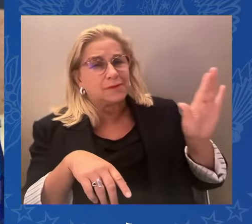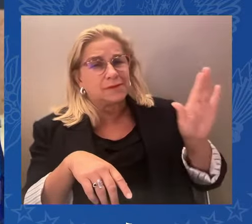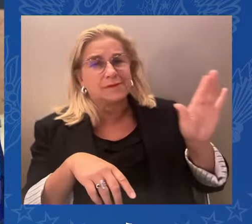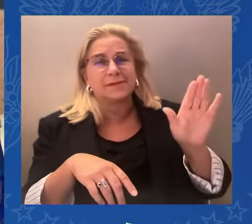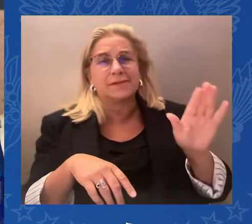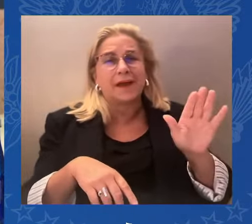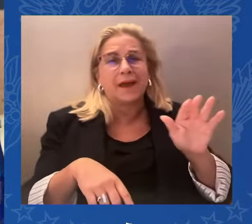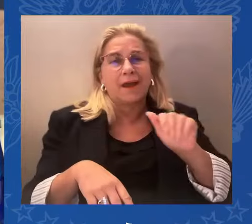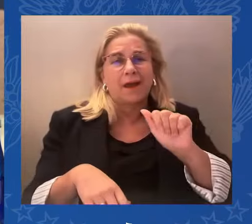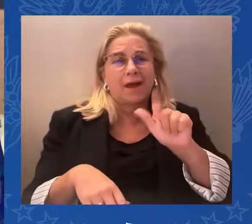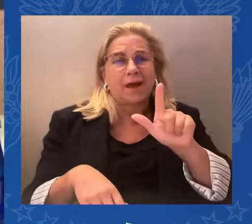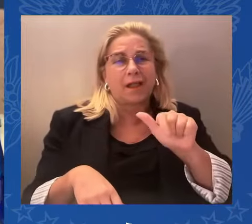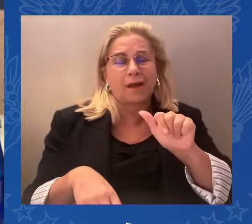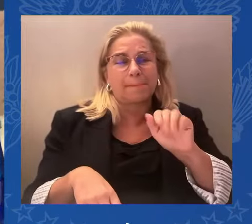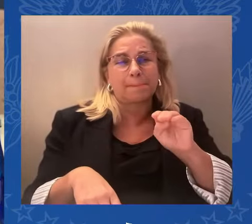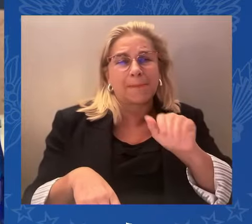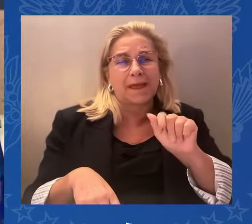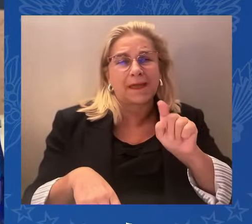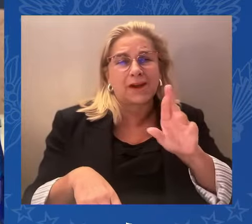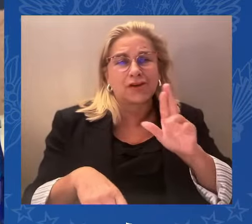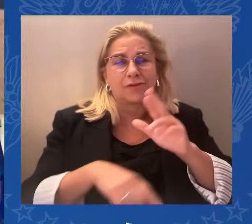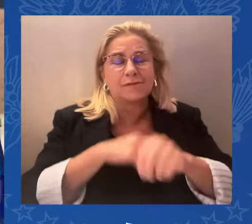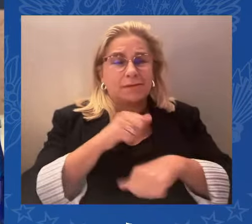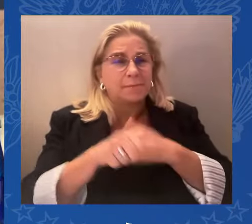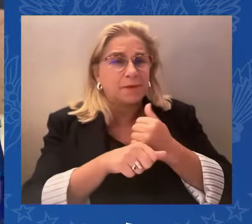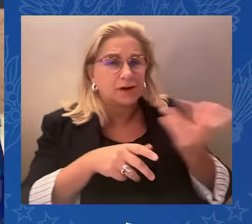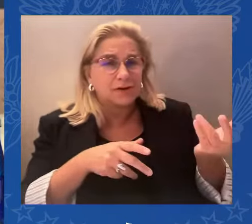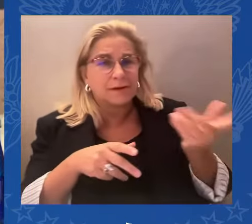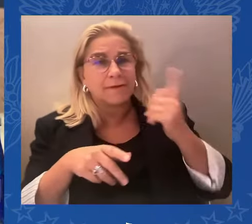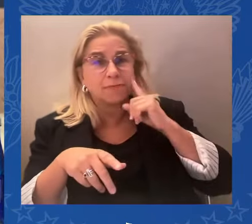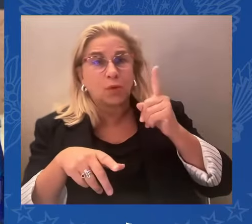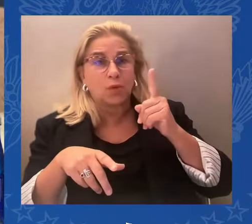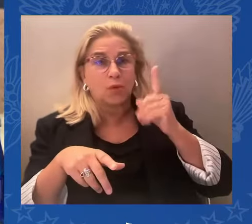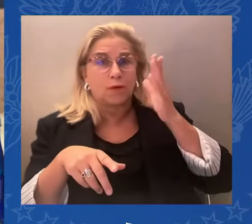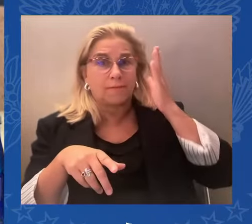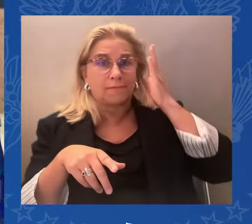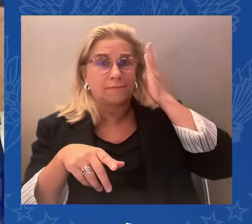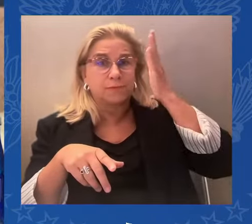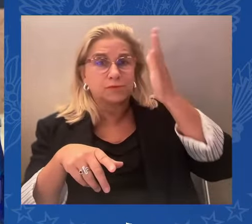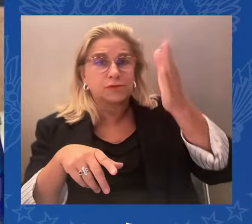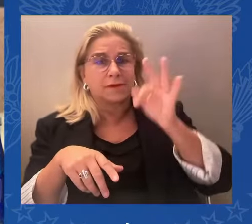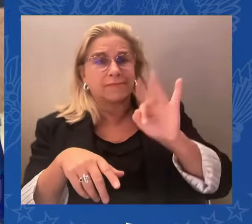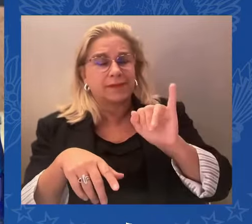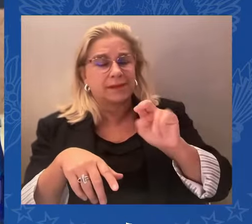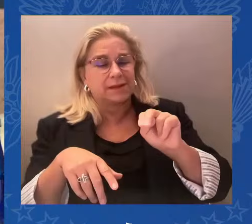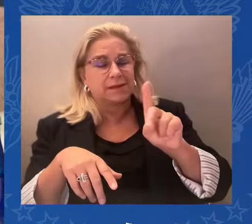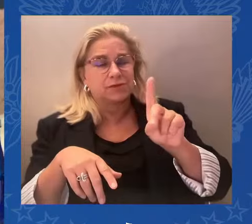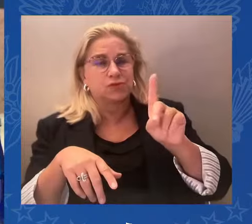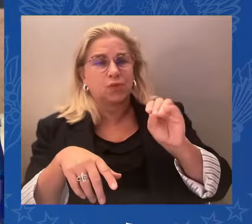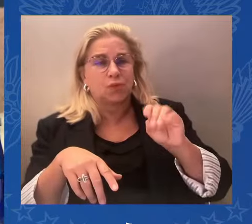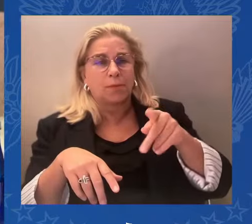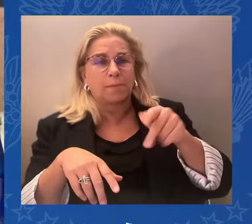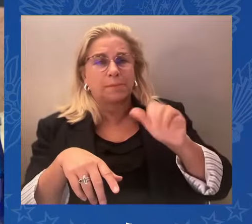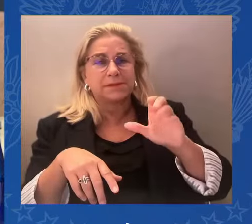May I express my gratitude to Joe's friendship for ourselves and for your leadership and hospitality,